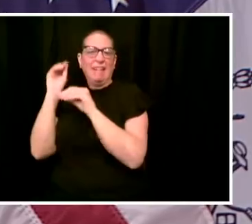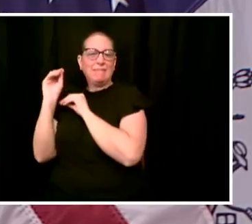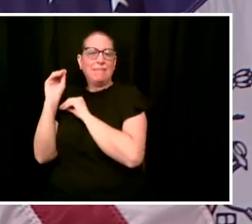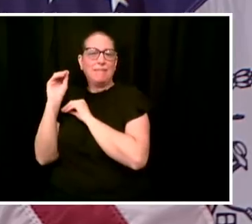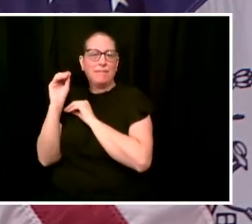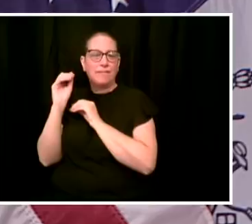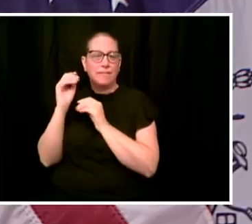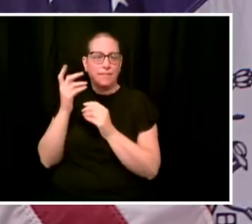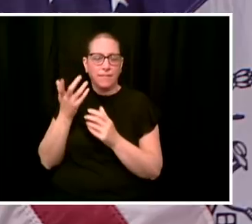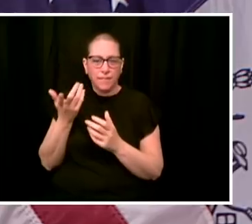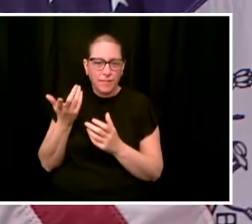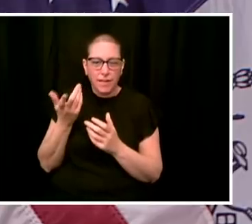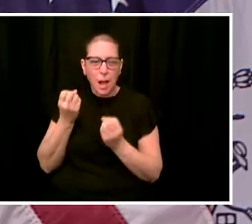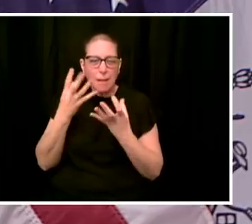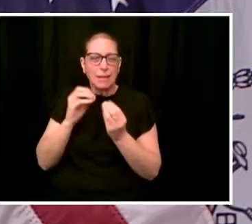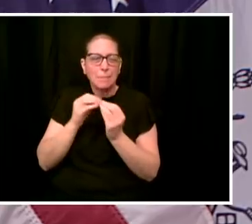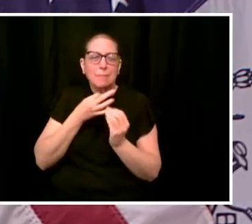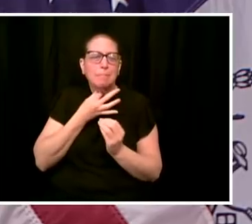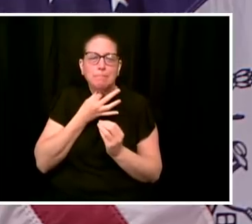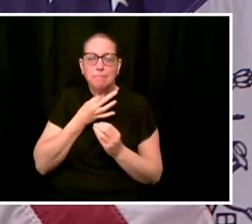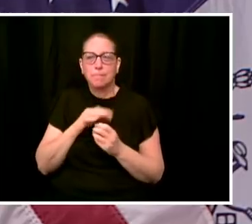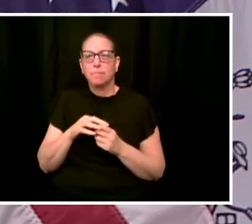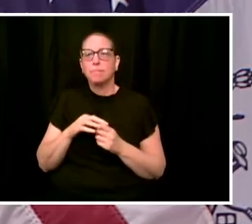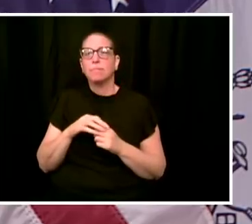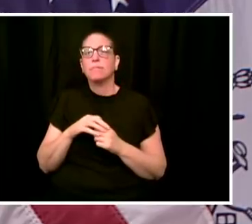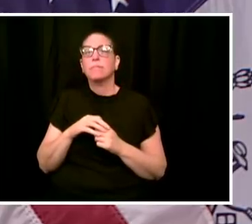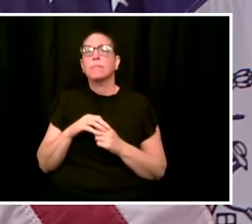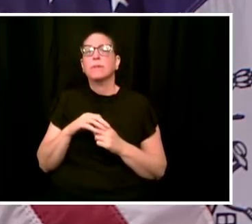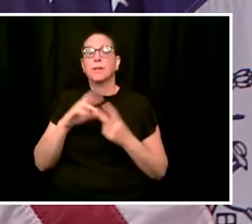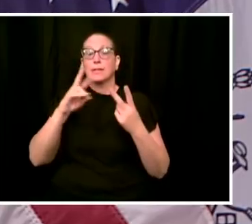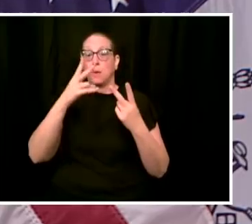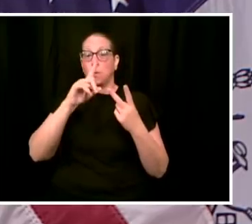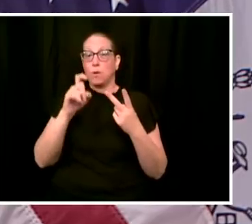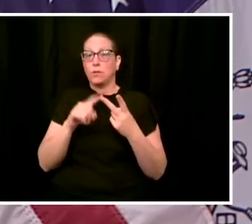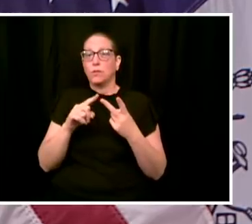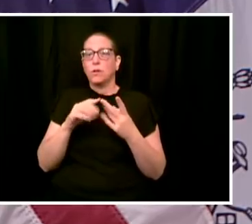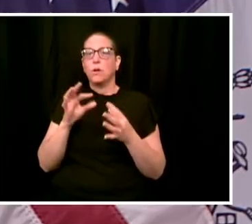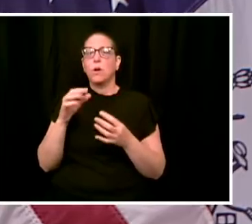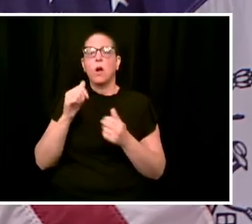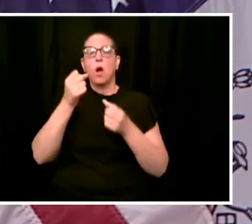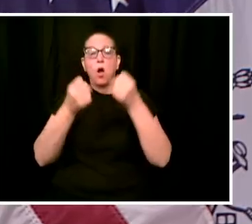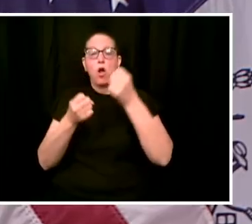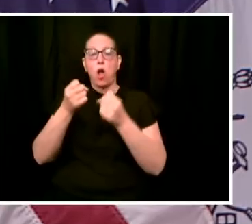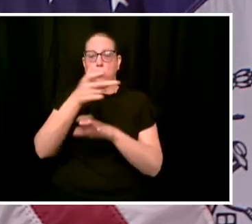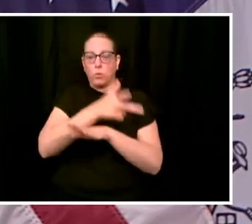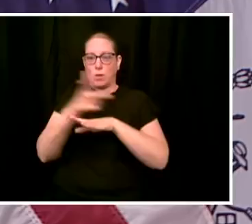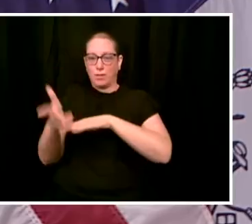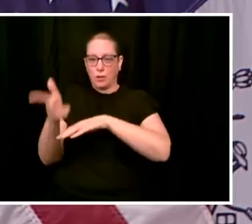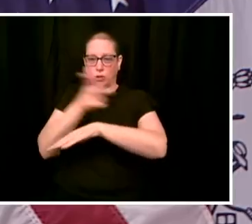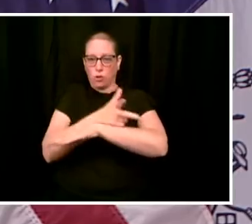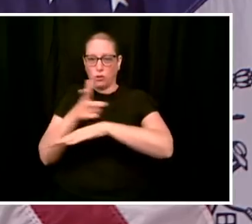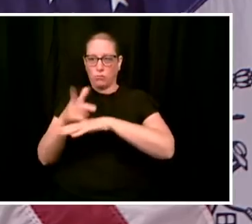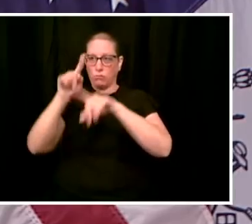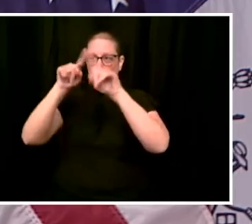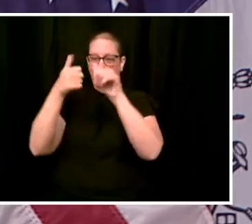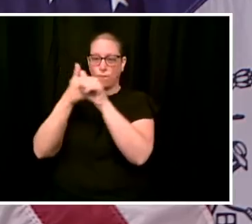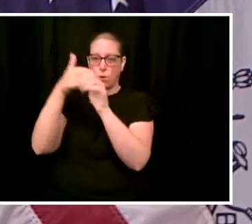WOULD LIKE TO ASK YOU ABOUT ALTERNATE SIDE PARKNGI AND WHAT IT MEANS.